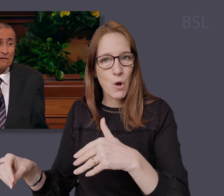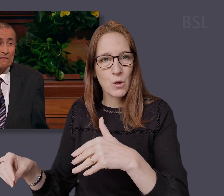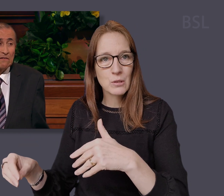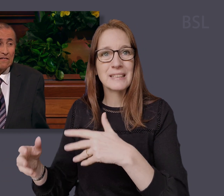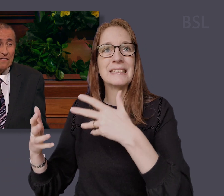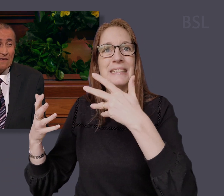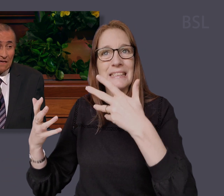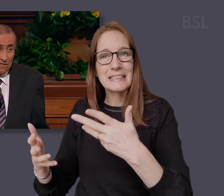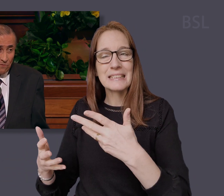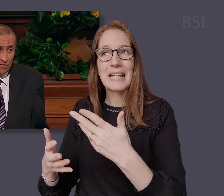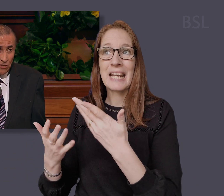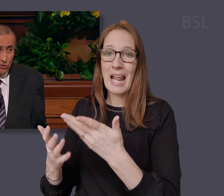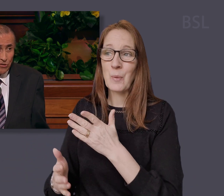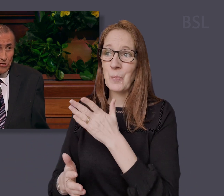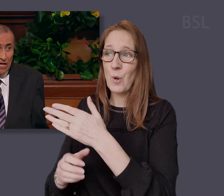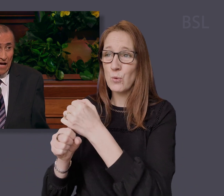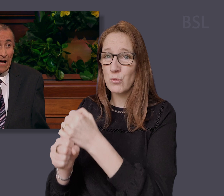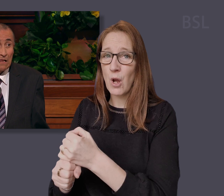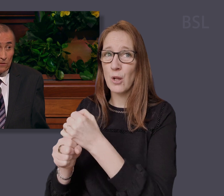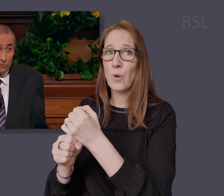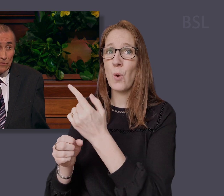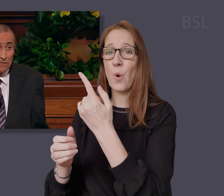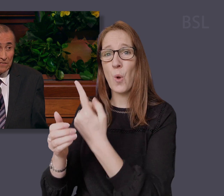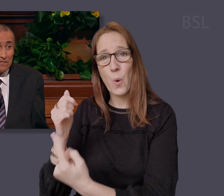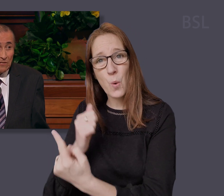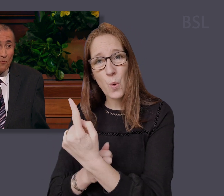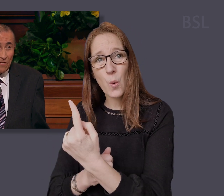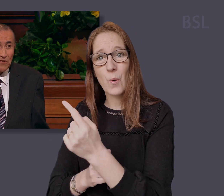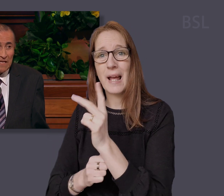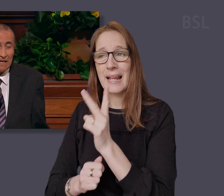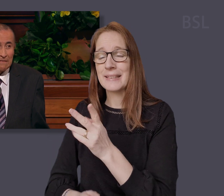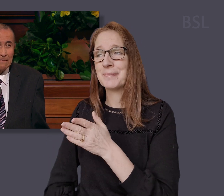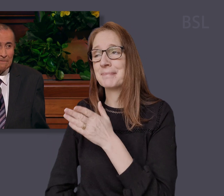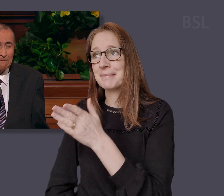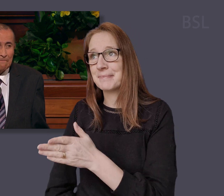and now he had to attend church alone once again.